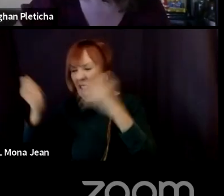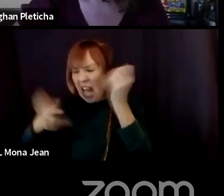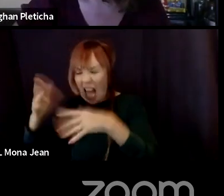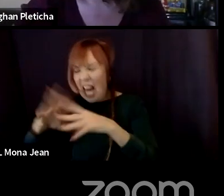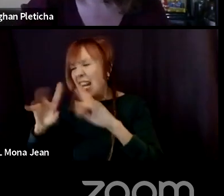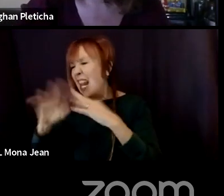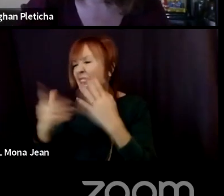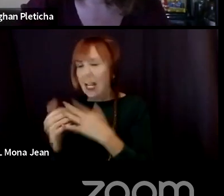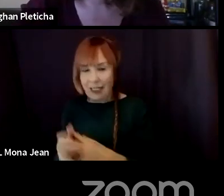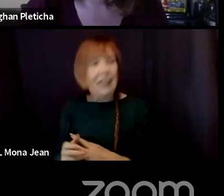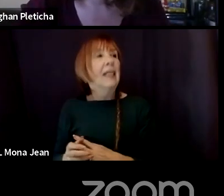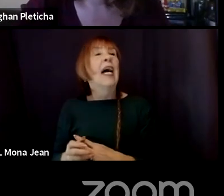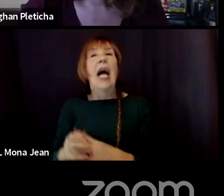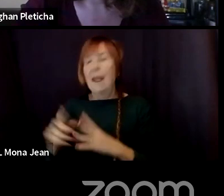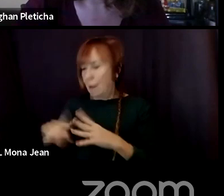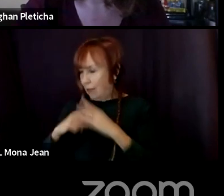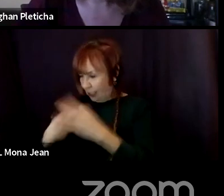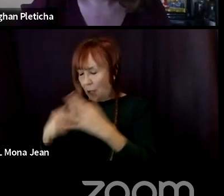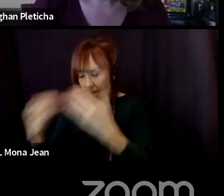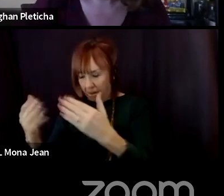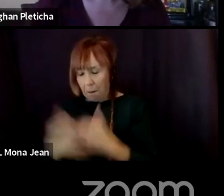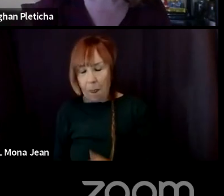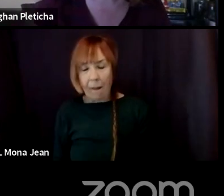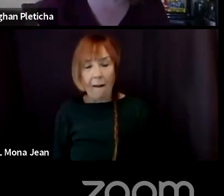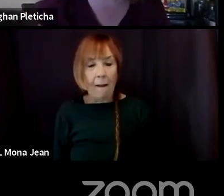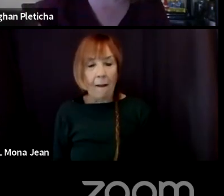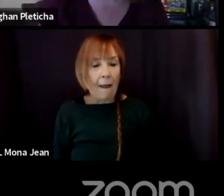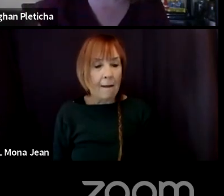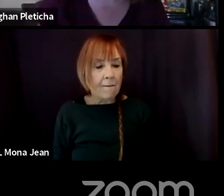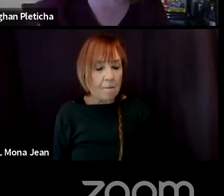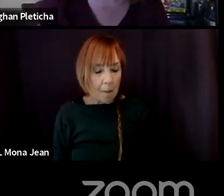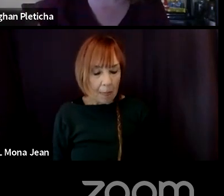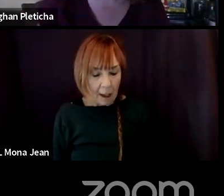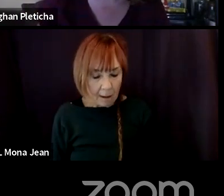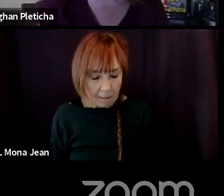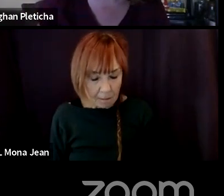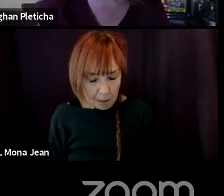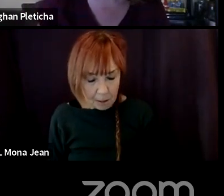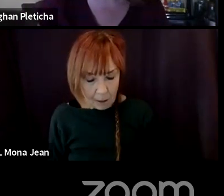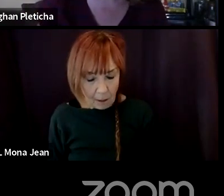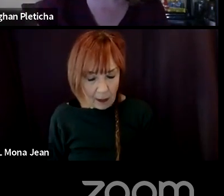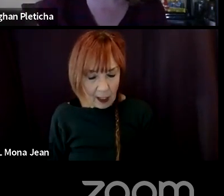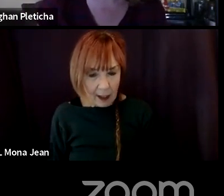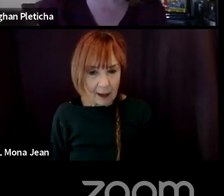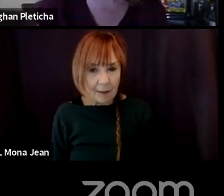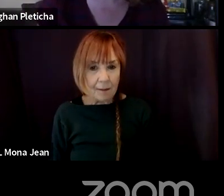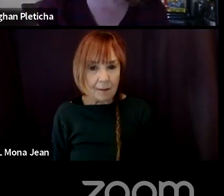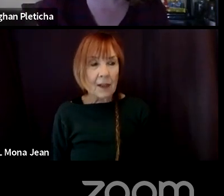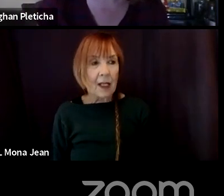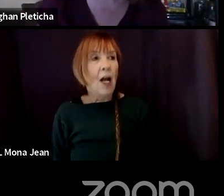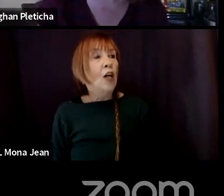and then we jump into the topic, right? (clears throat) So I have tons of young writers who come